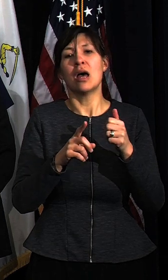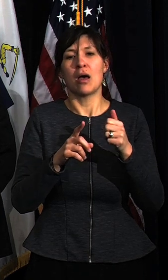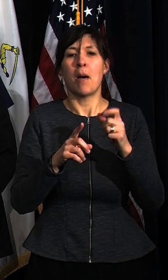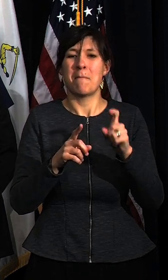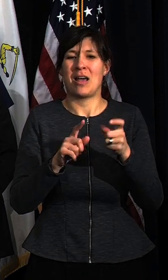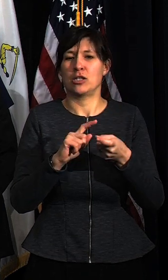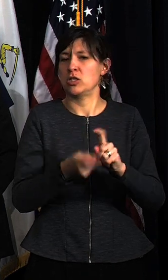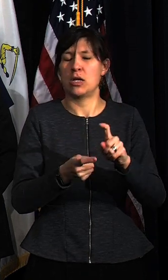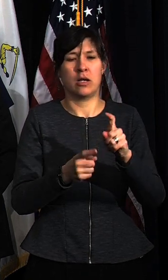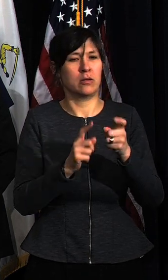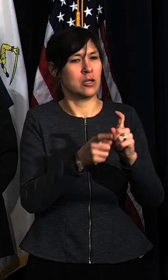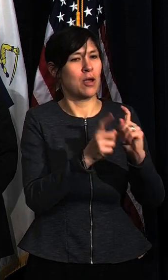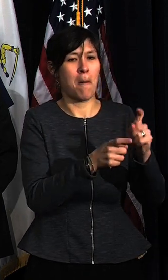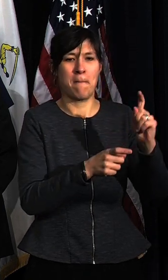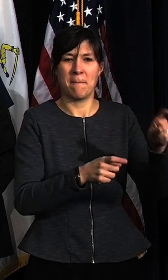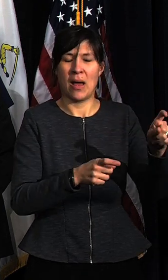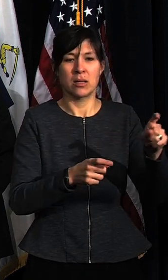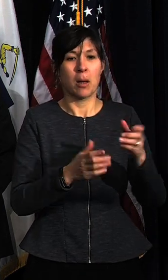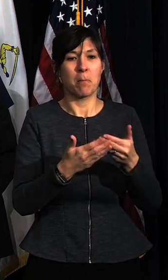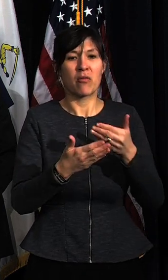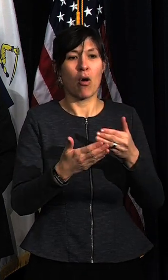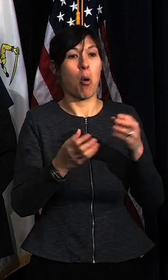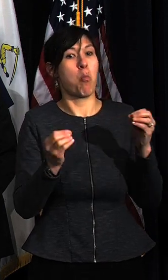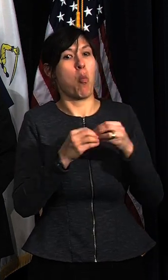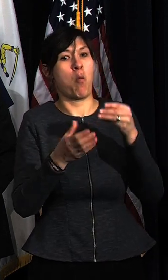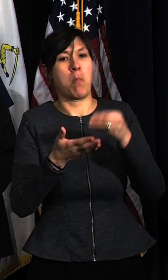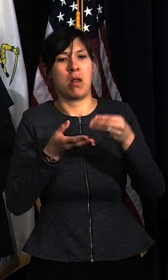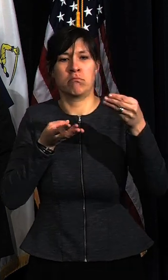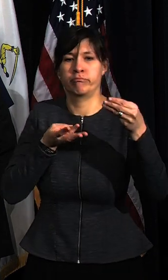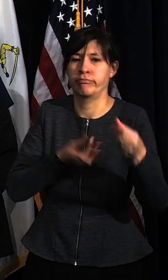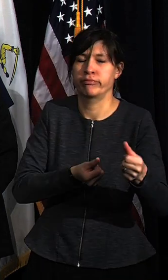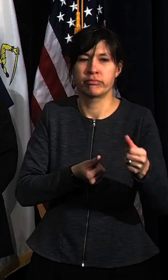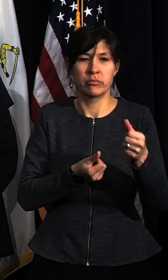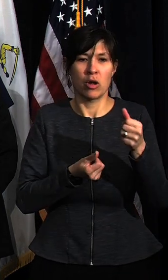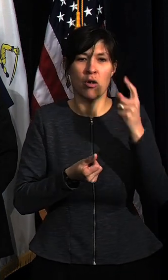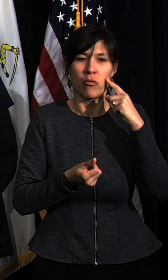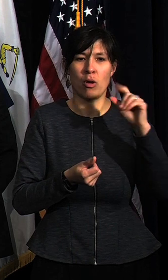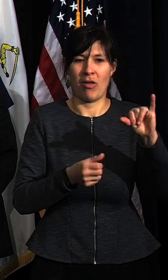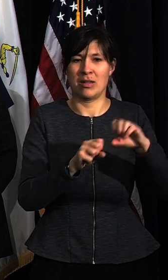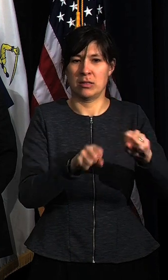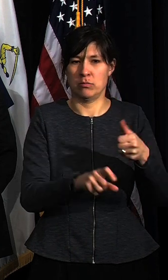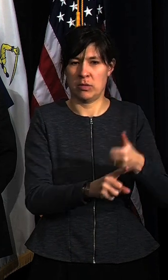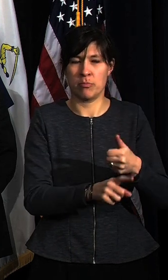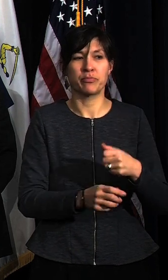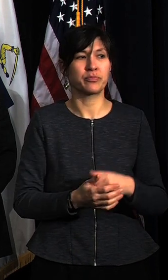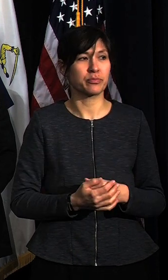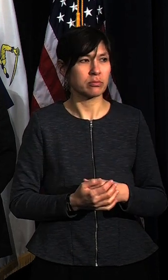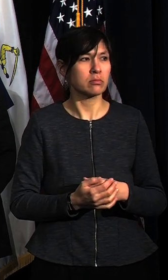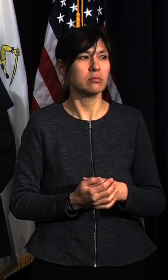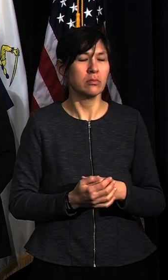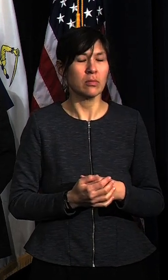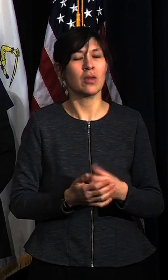outside new money into its operation. Again, I really want to thank the advisory panel